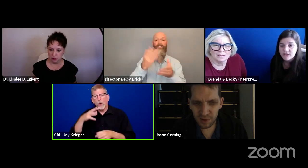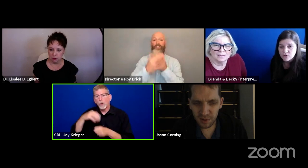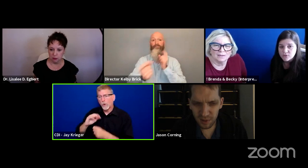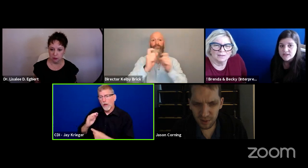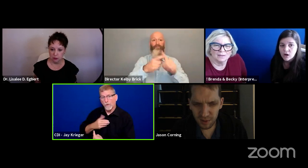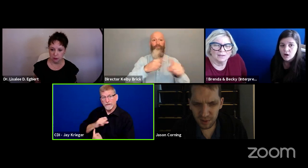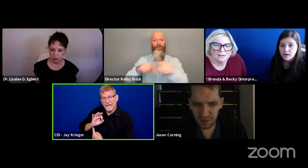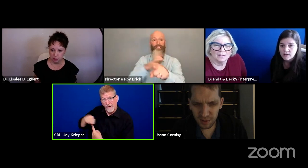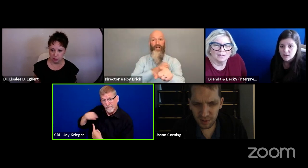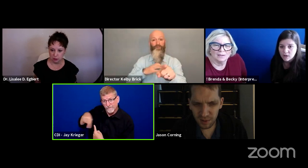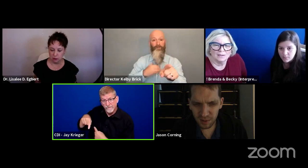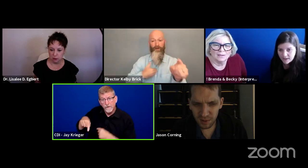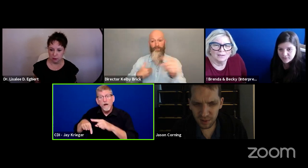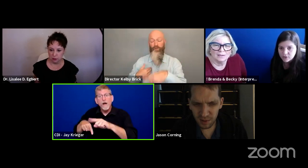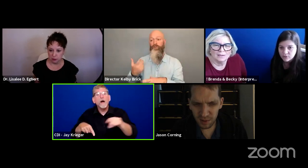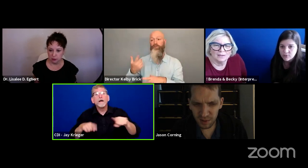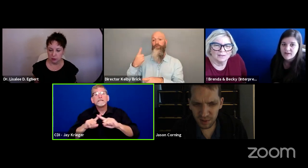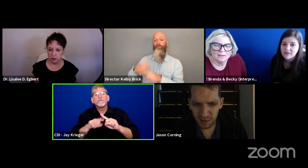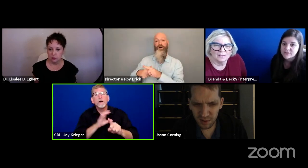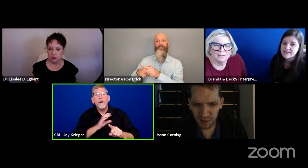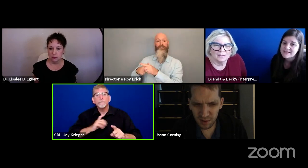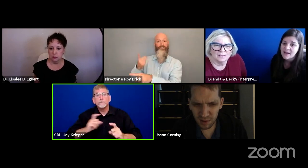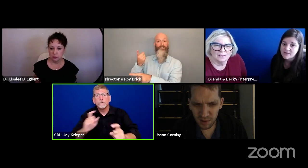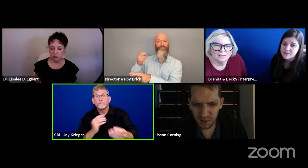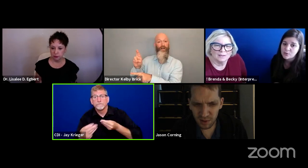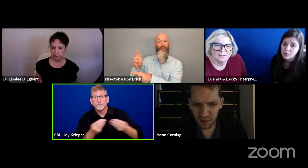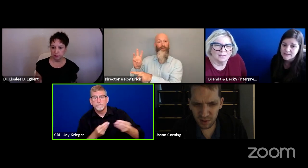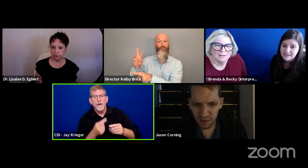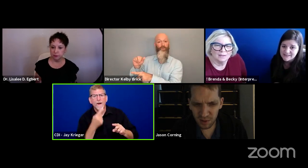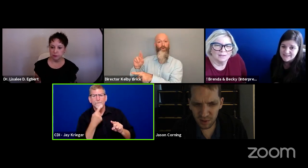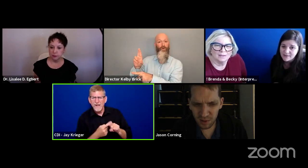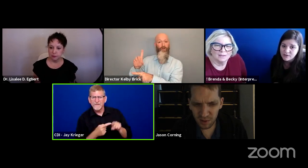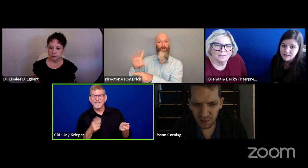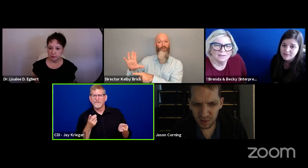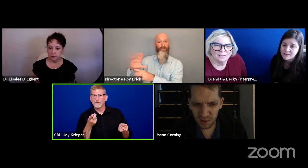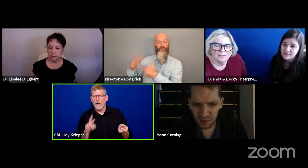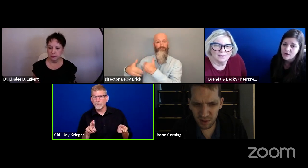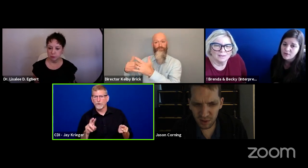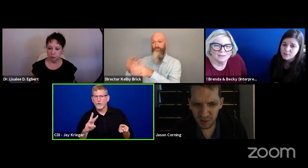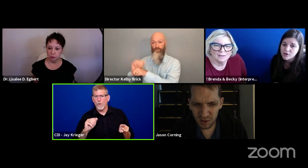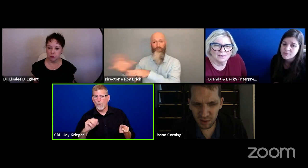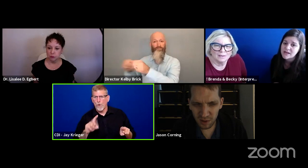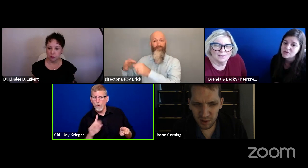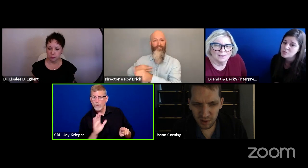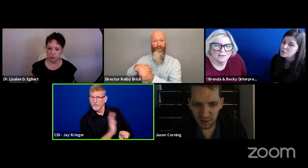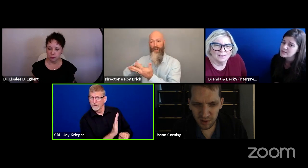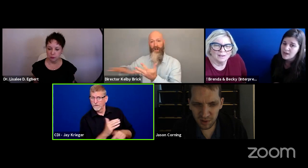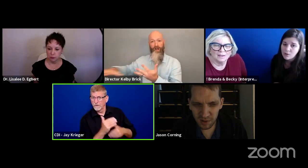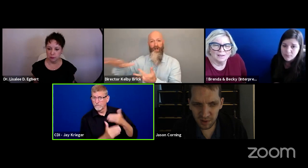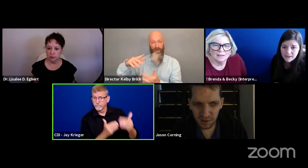videos about the coronavirus. My staff has been coordinating this effort and been involved with her, but Dr. Ward's